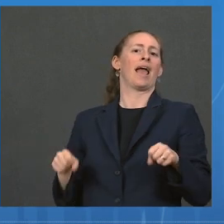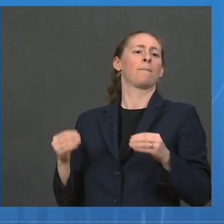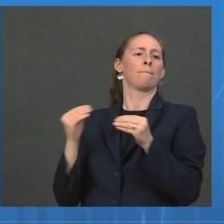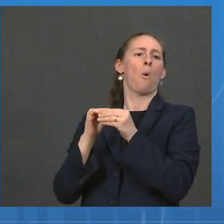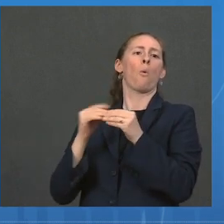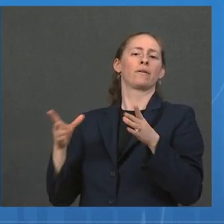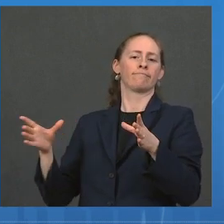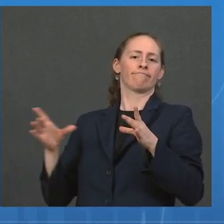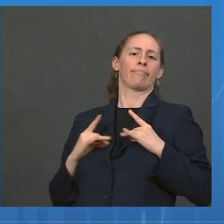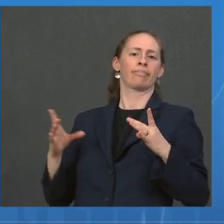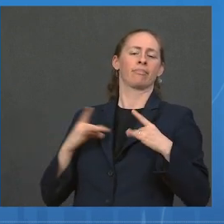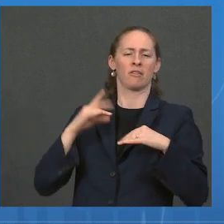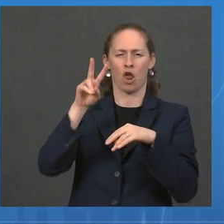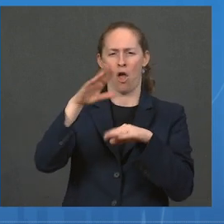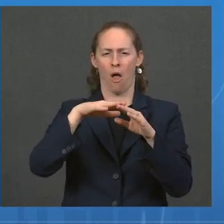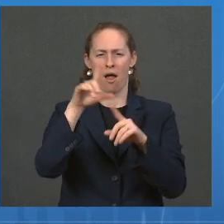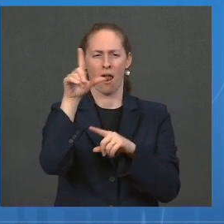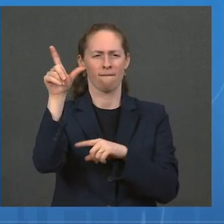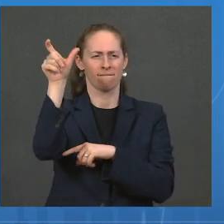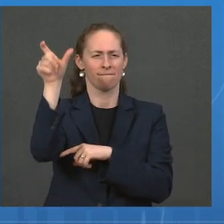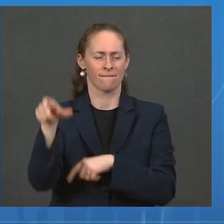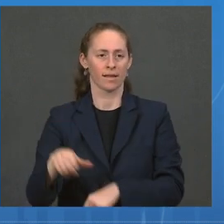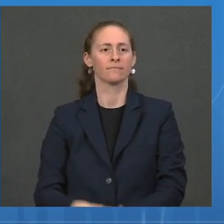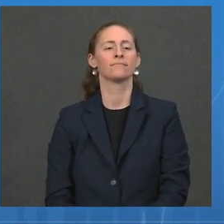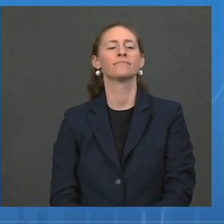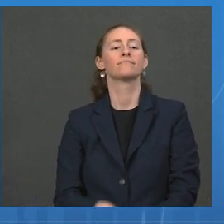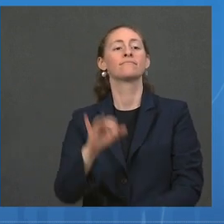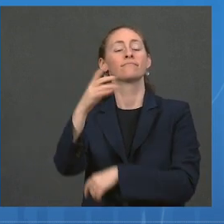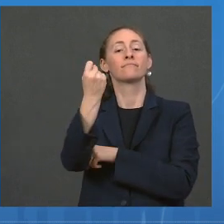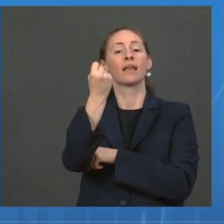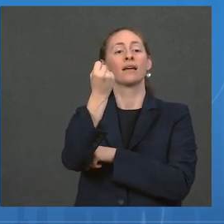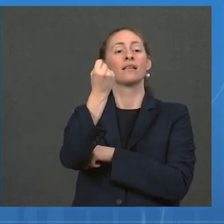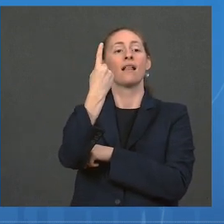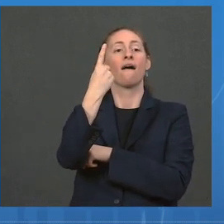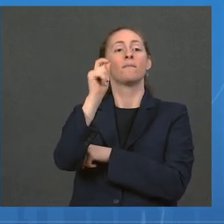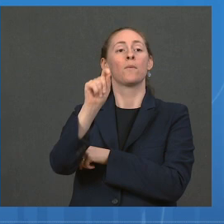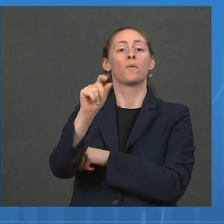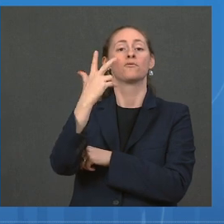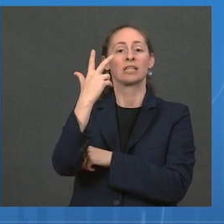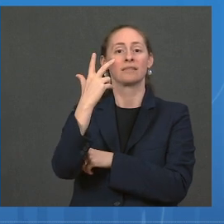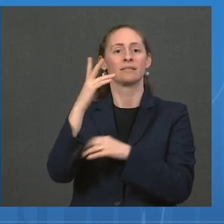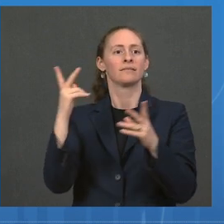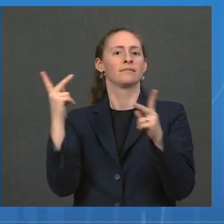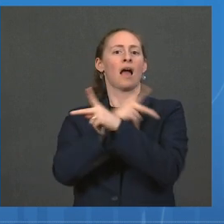and 11.3 times greater risk of dying from COVID-19, shown on the right,